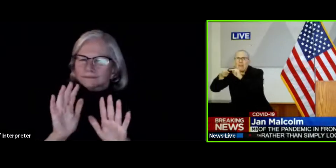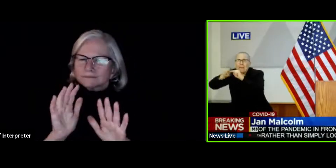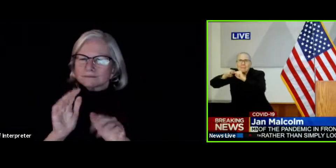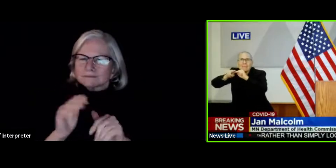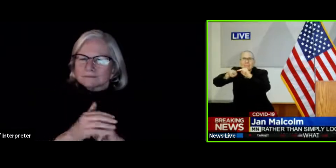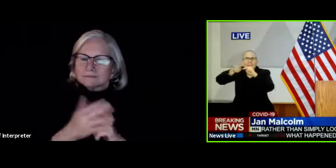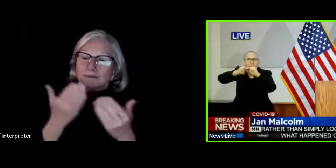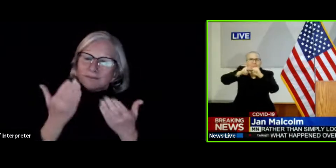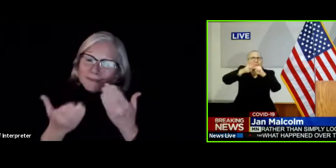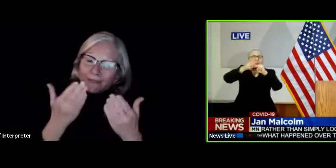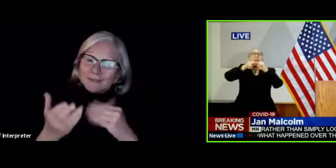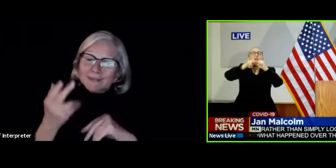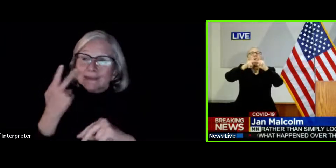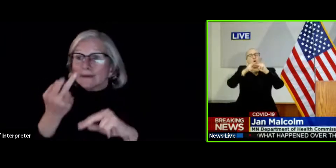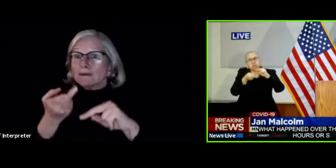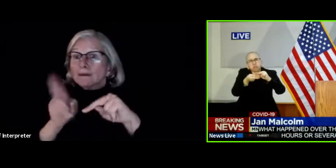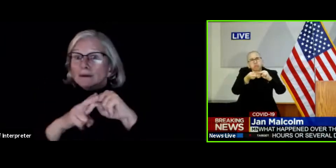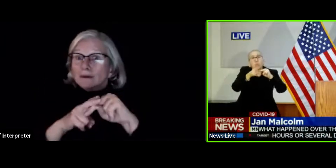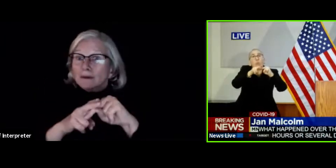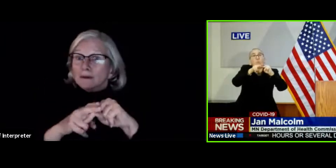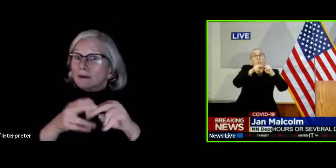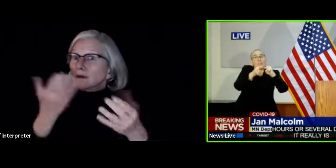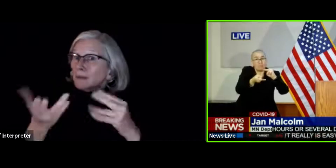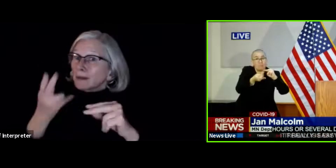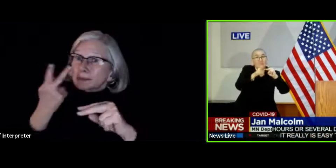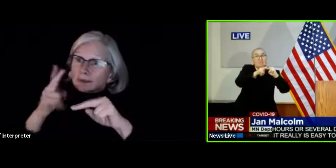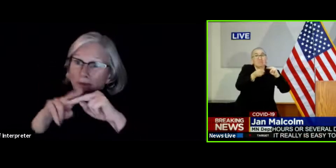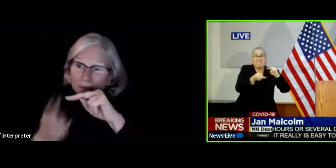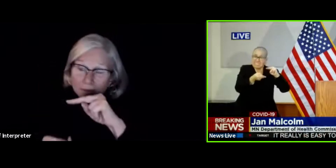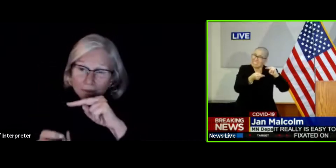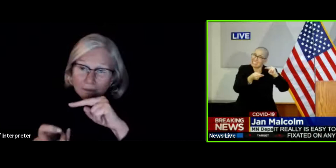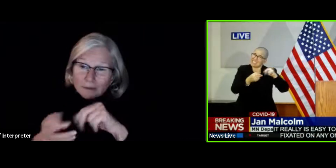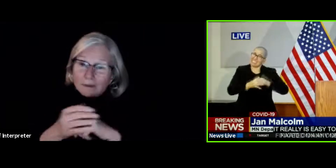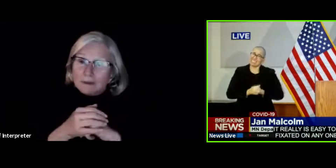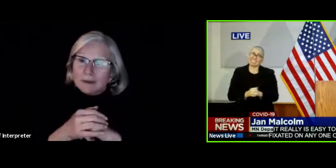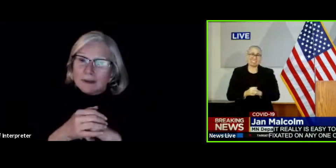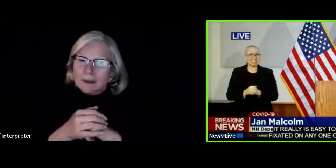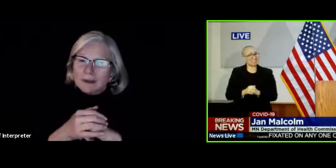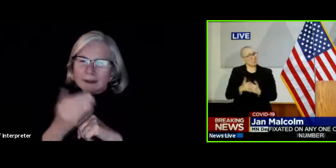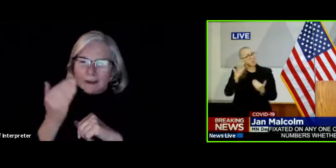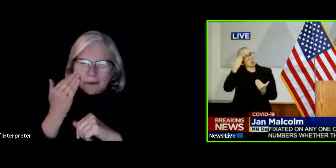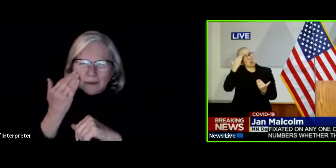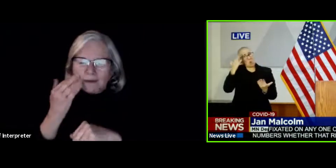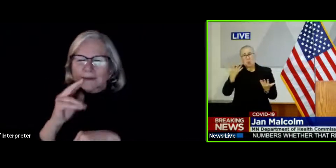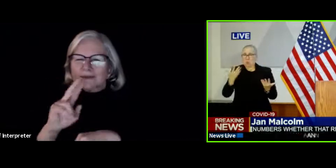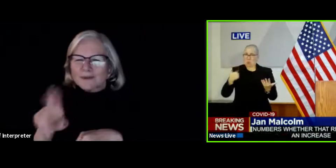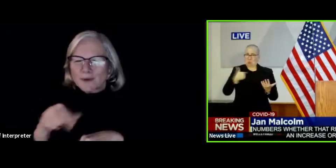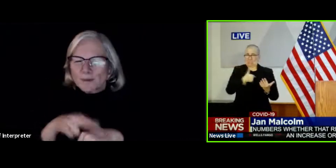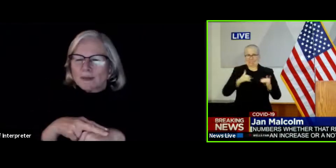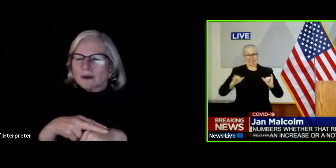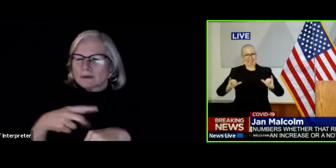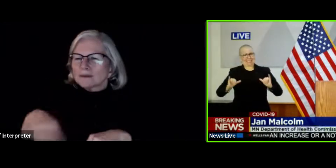IT'S CERTAINLY UNDERSTANDABLE, IT'S HUMAN NATURES FOR ALL OF US TO REALLY, YOU KNOW, GLOM ON TO THAT